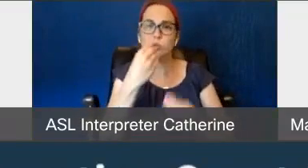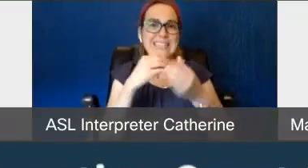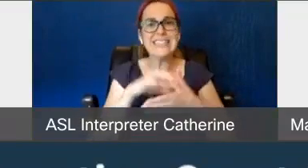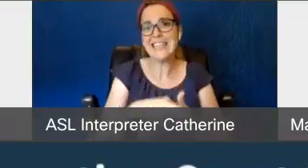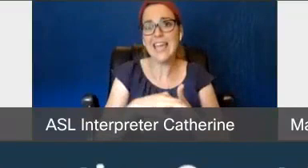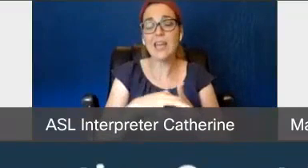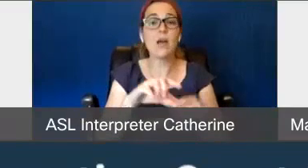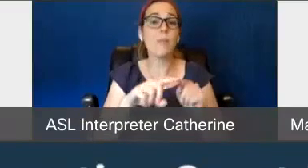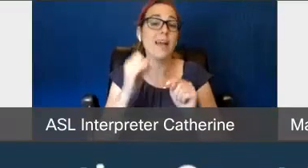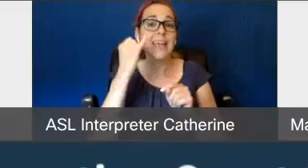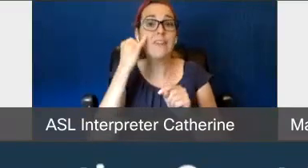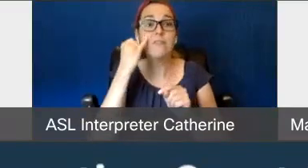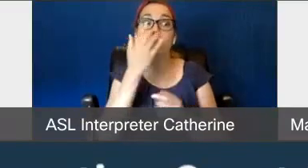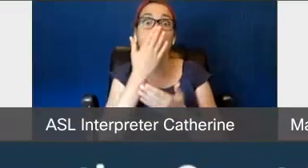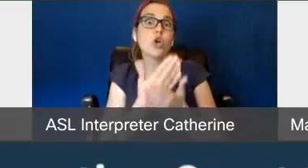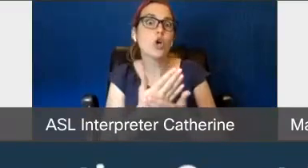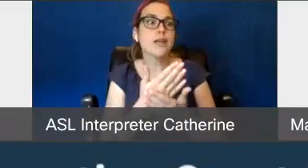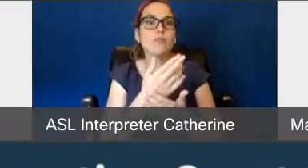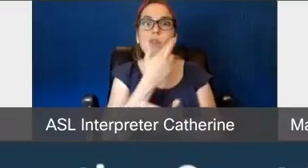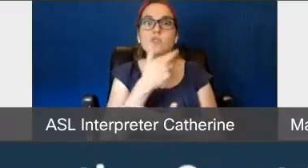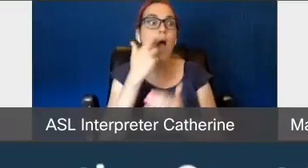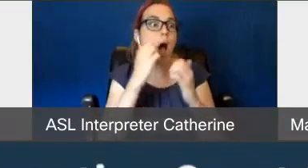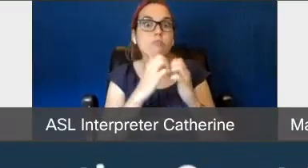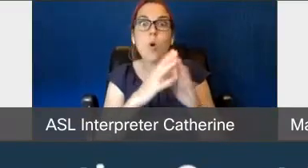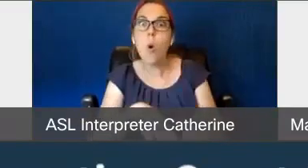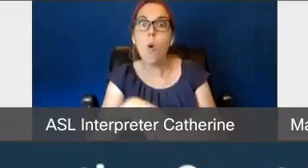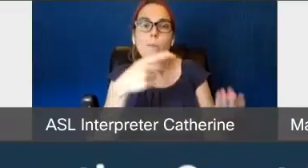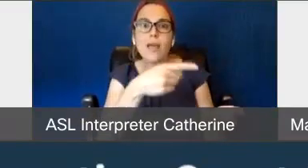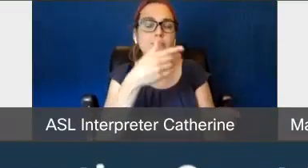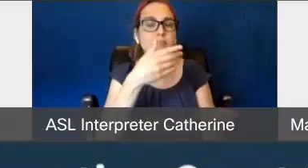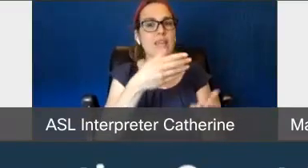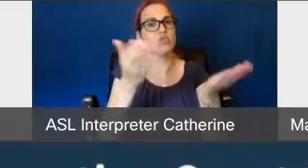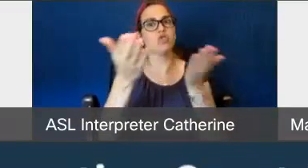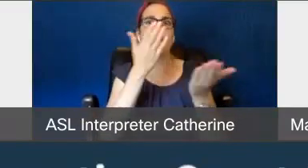I say that because sometimes we make decisions that are not best for us even though we have the information.